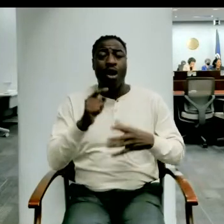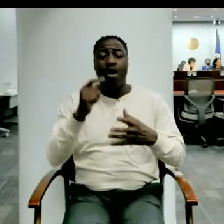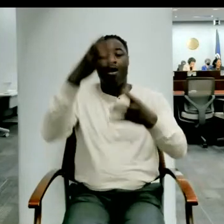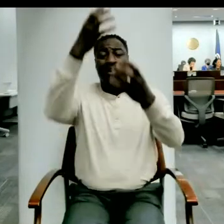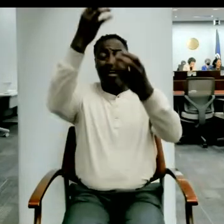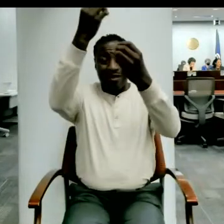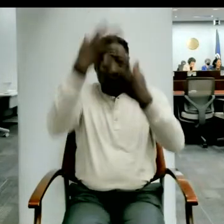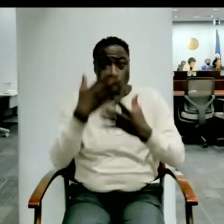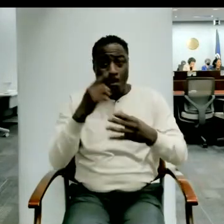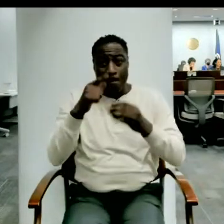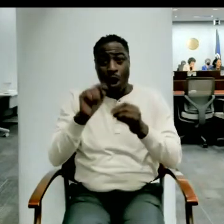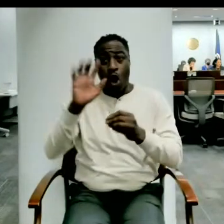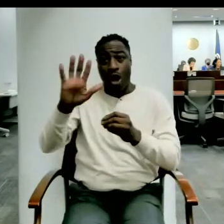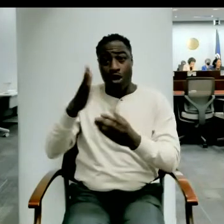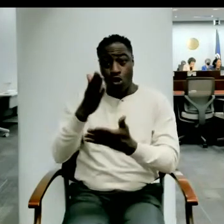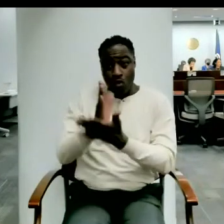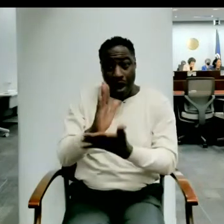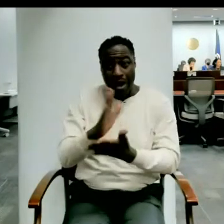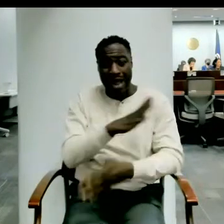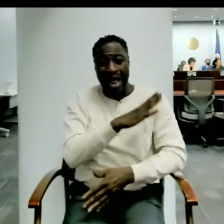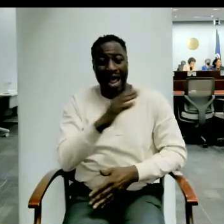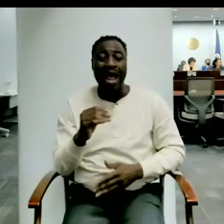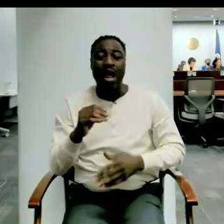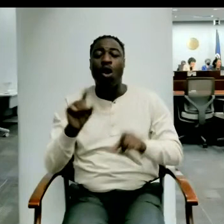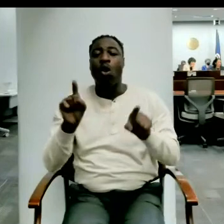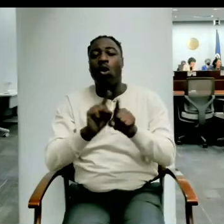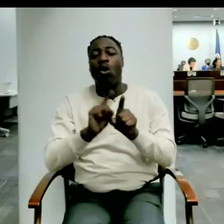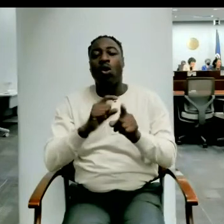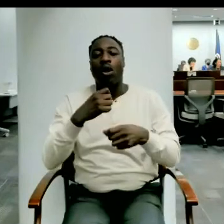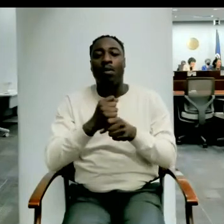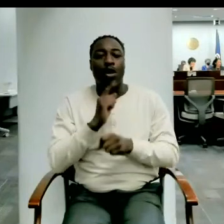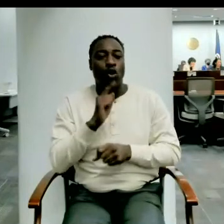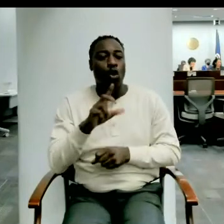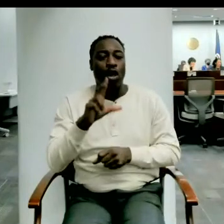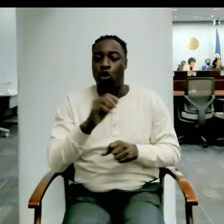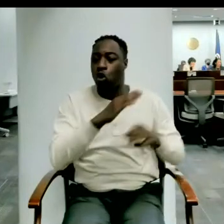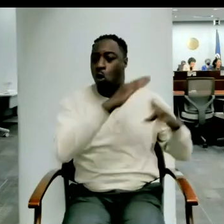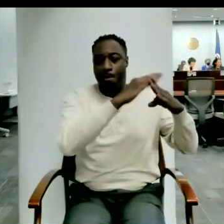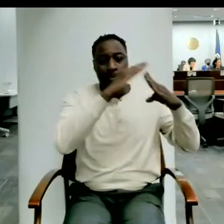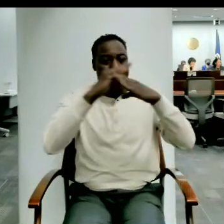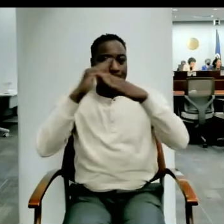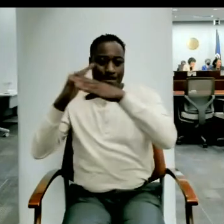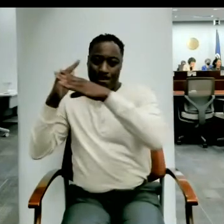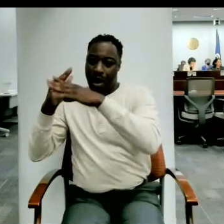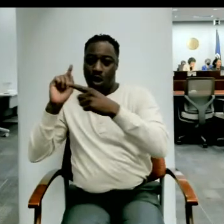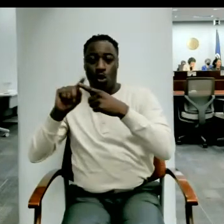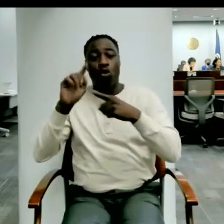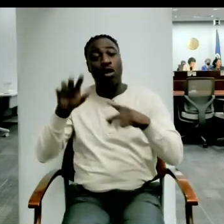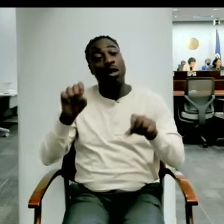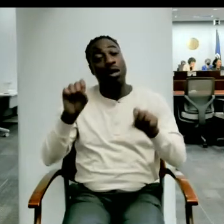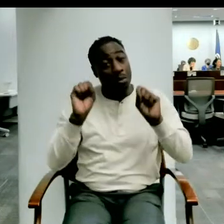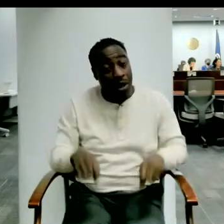what their rights are and to ensure that there are no barriers to their ability to collect